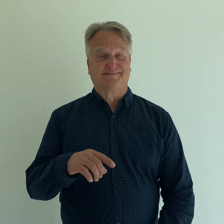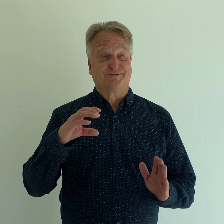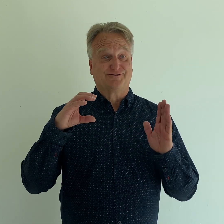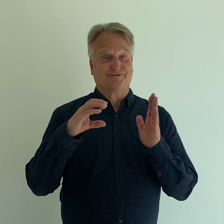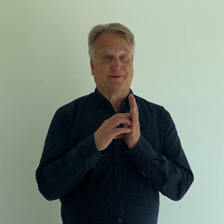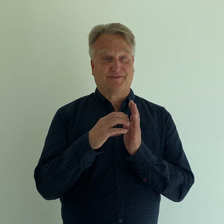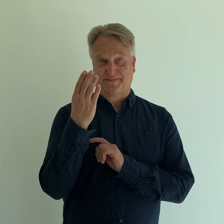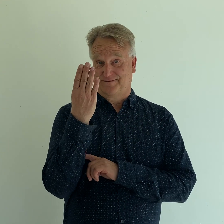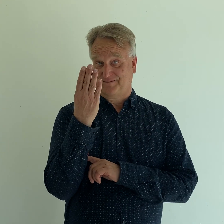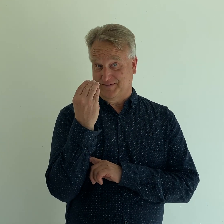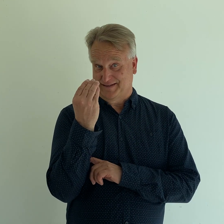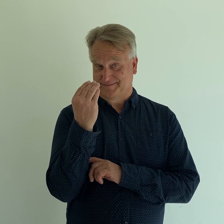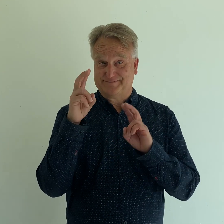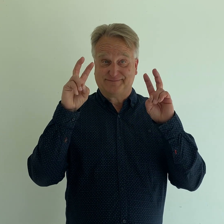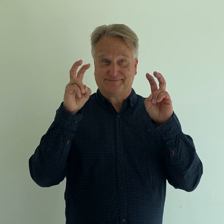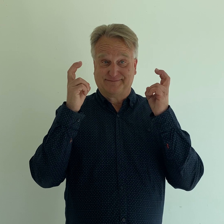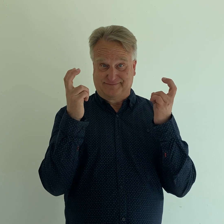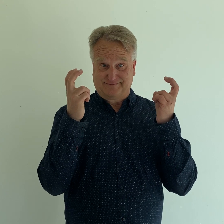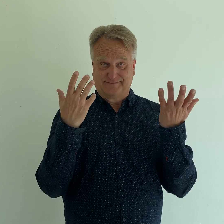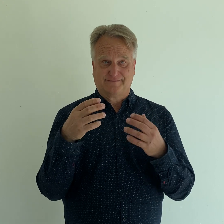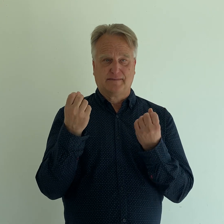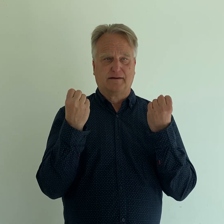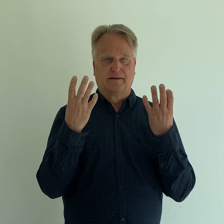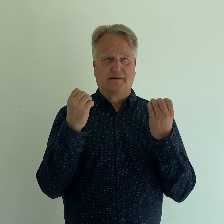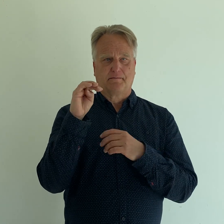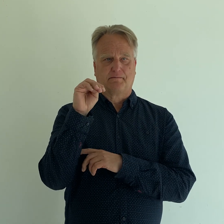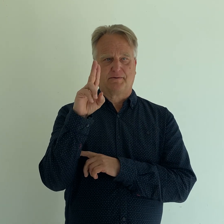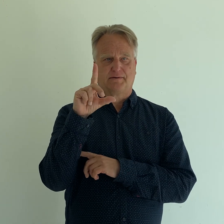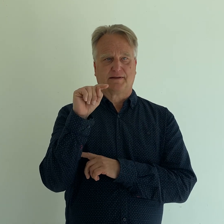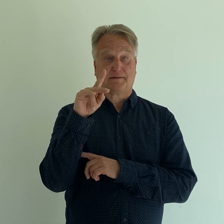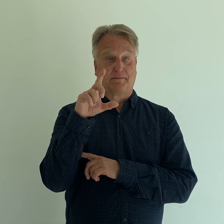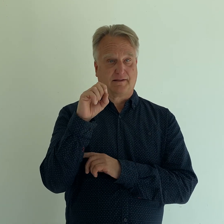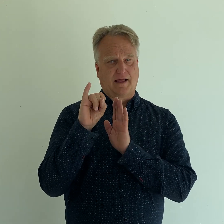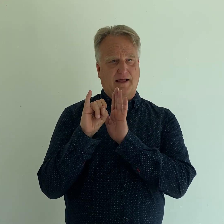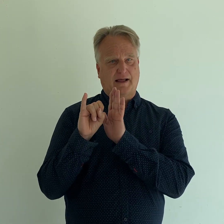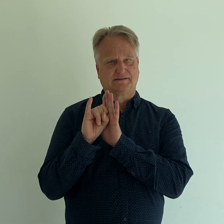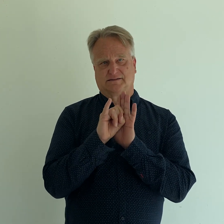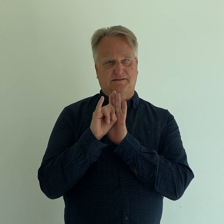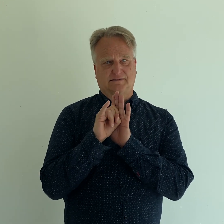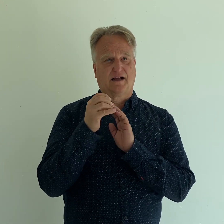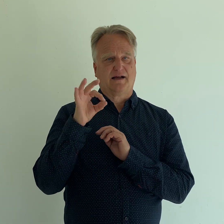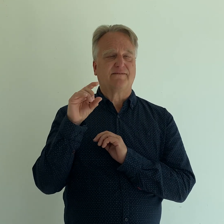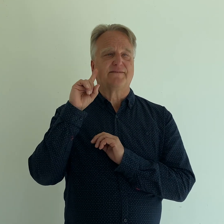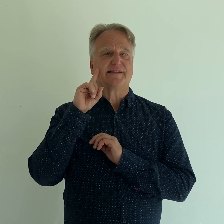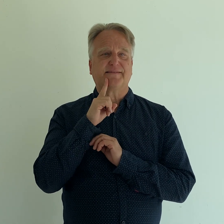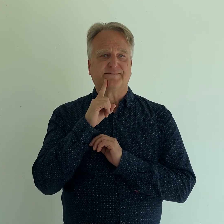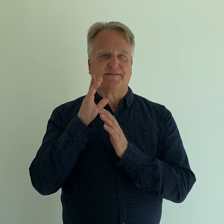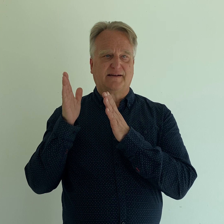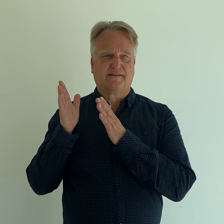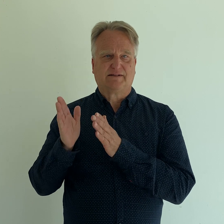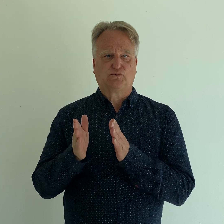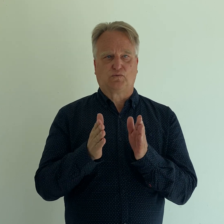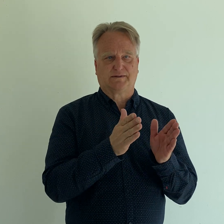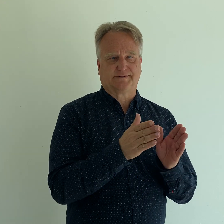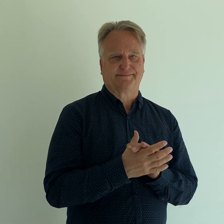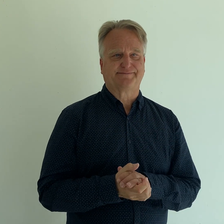Multi-identities of Deaf identities is the focus of this chapter.